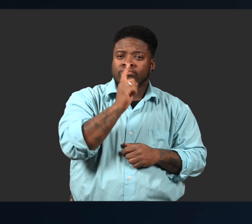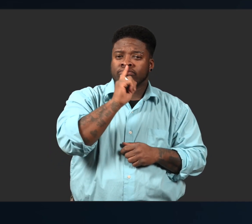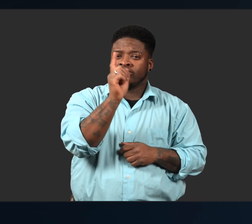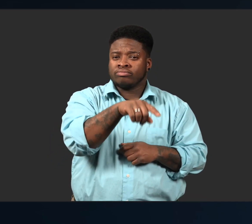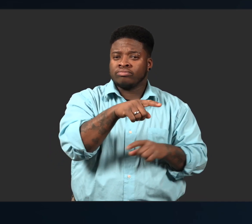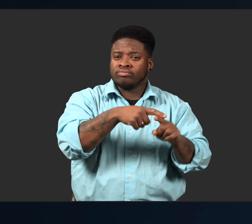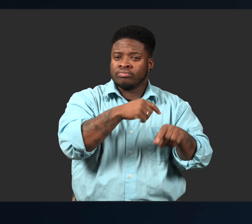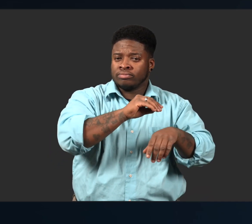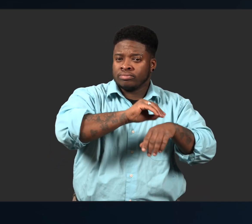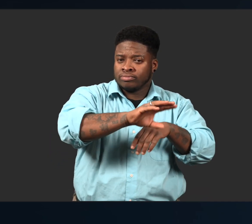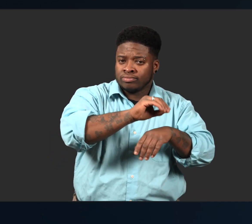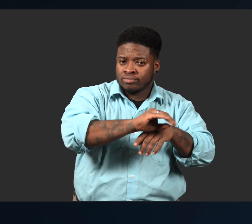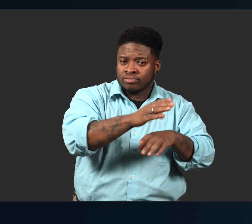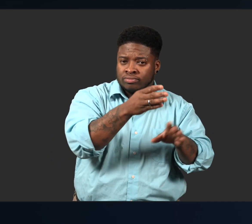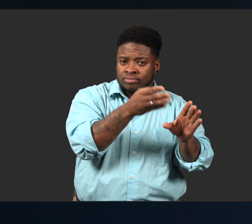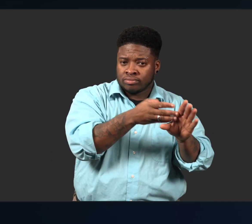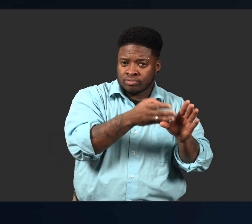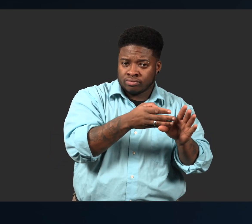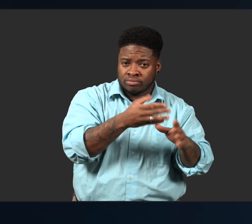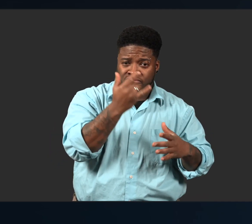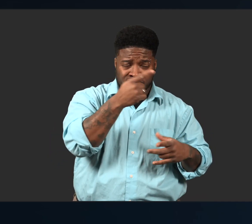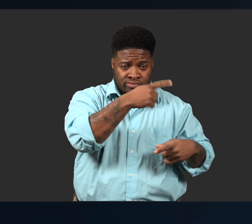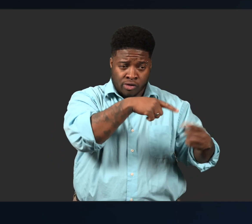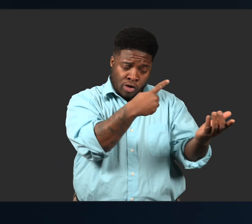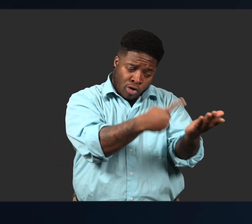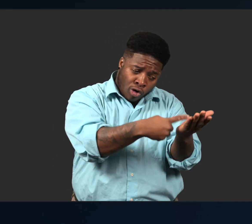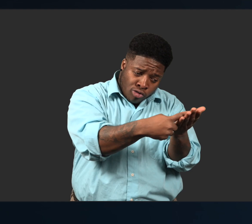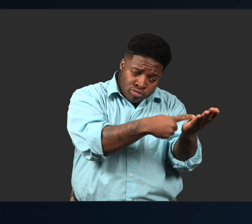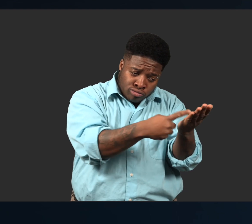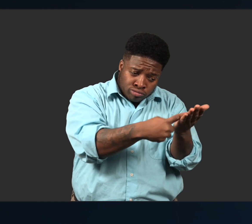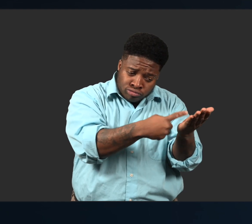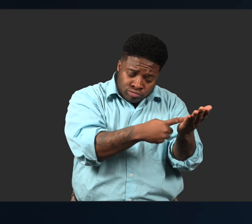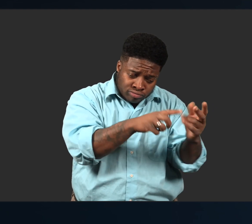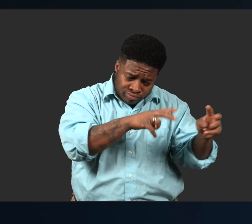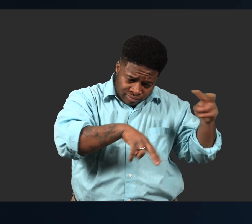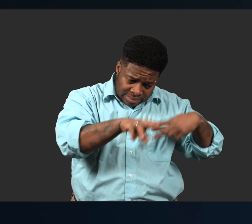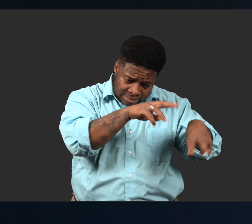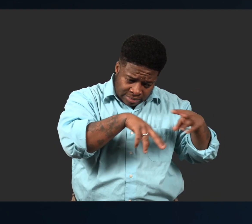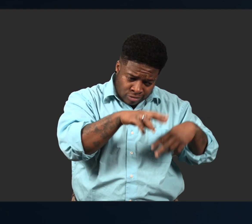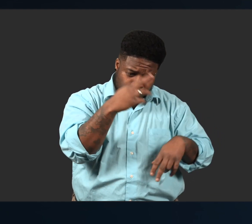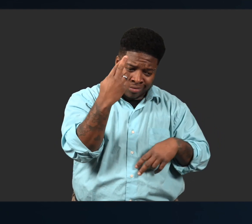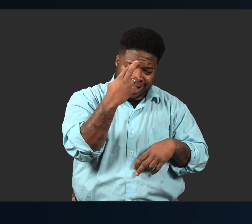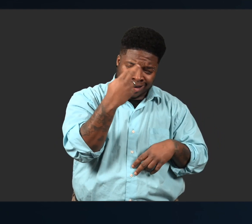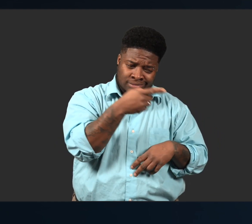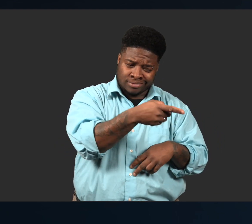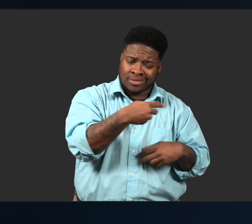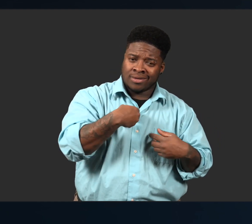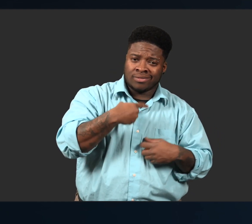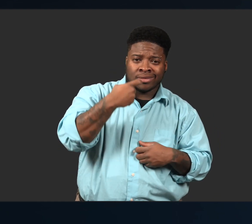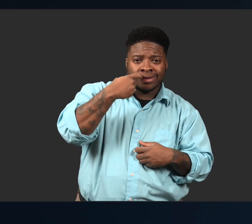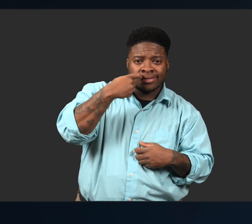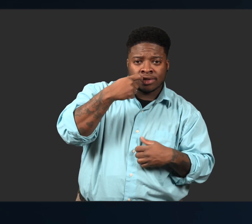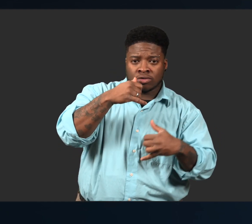His psychologist orders him to go; through the therapy sessions, he realizes that he has an addiction